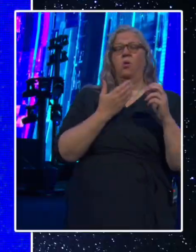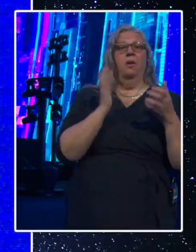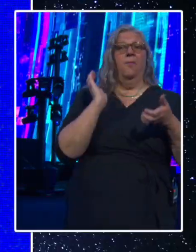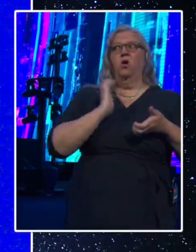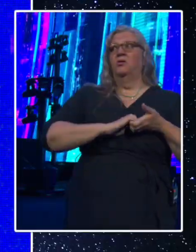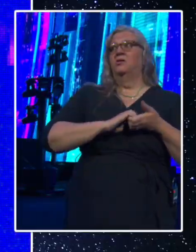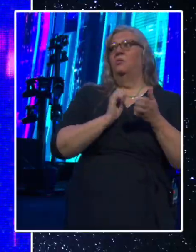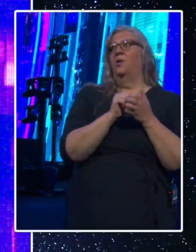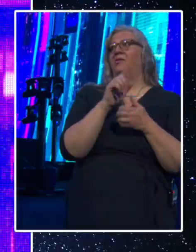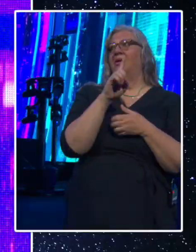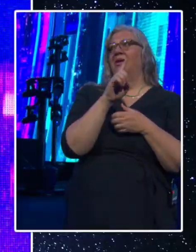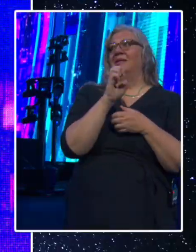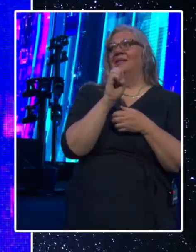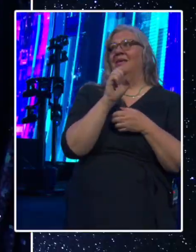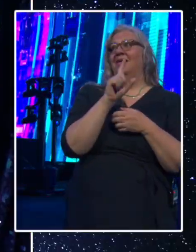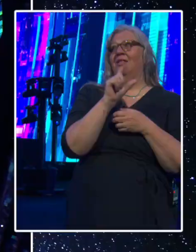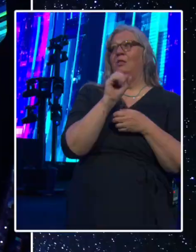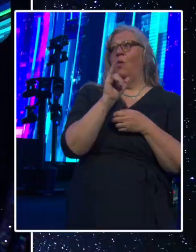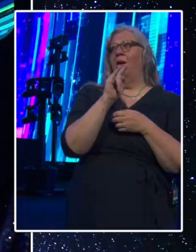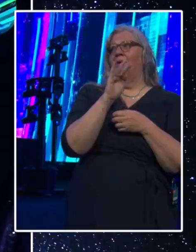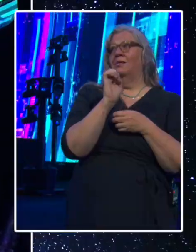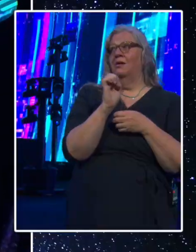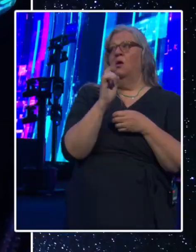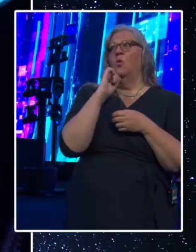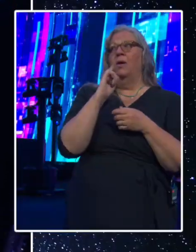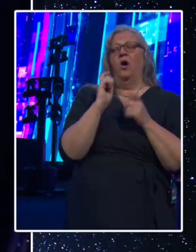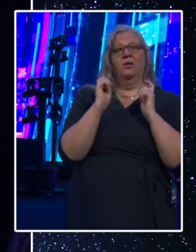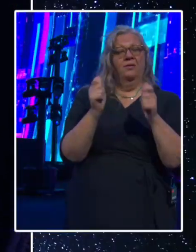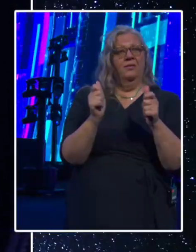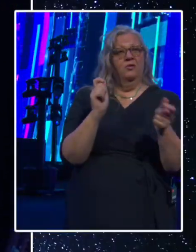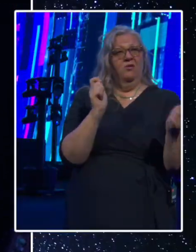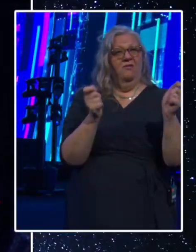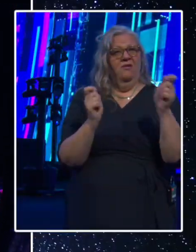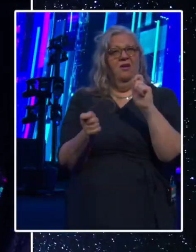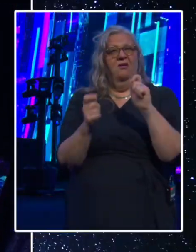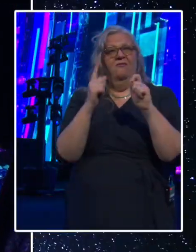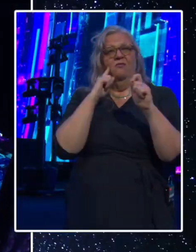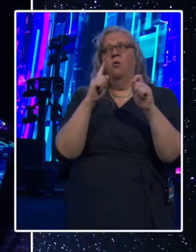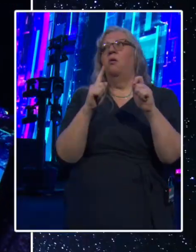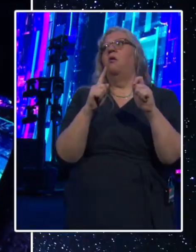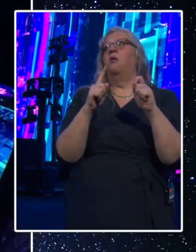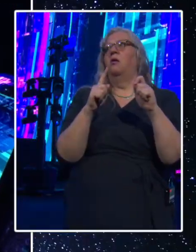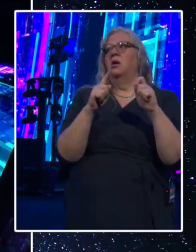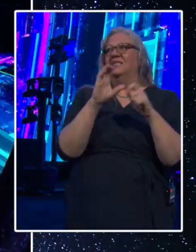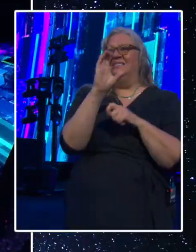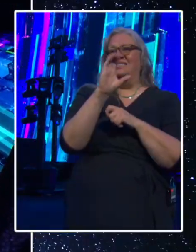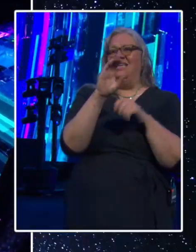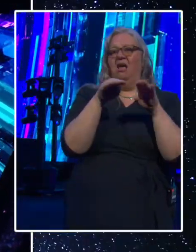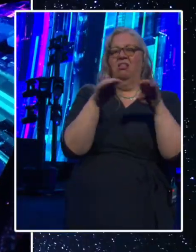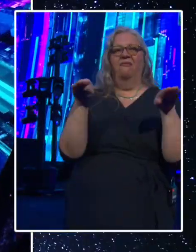Through our partnership with Deloitte, we are accelerating this transformation for C-level executives.